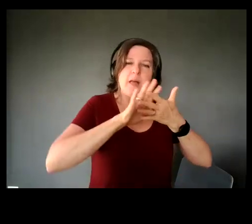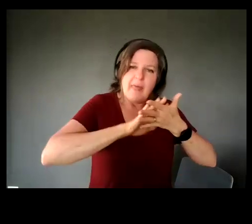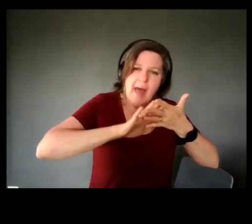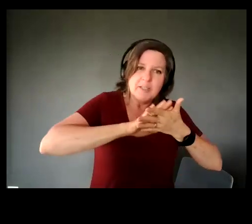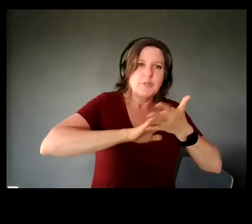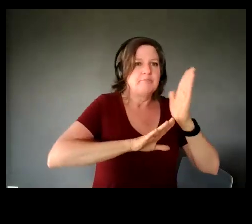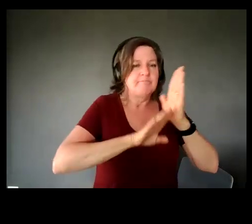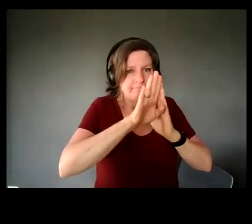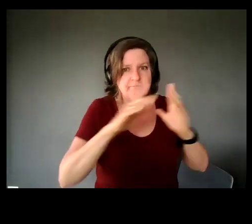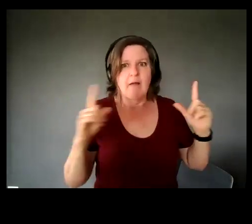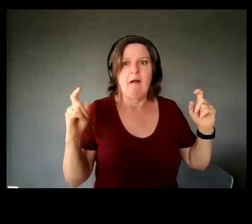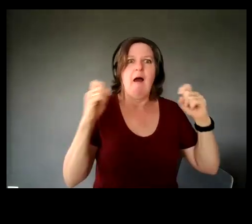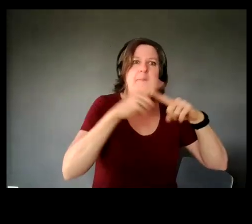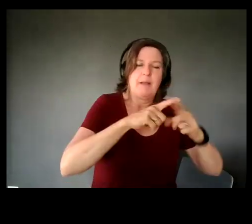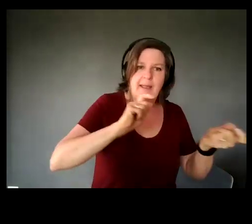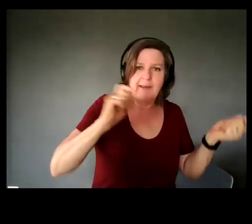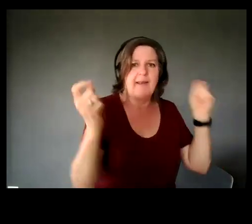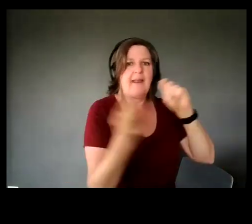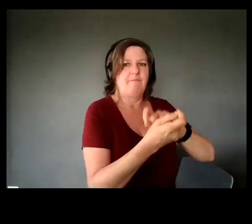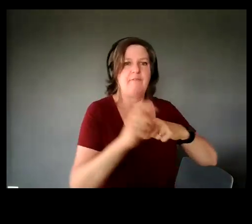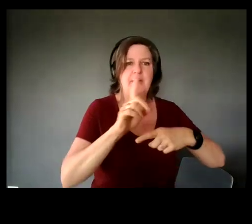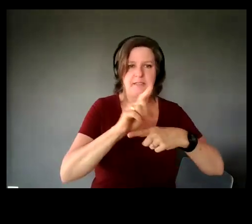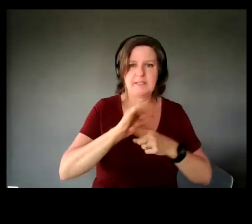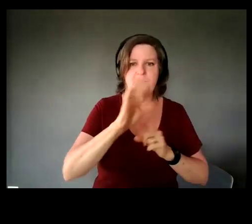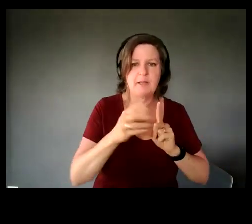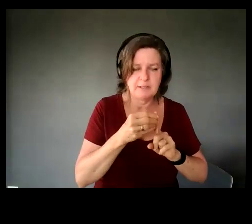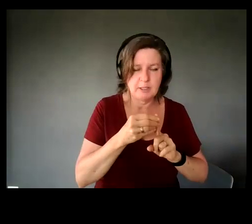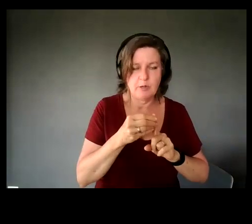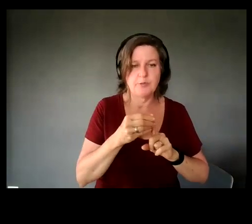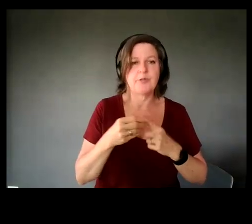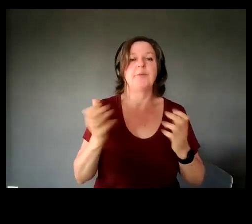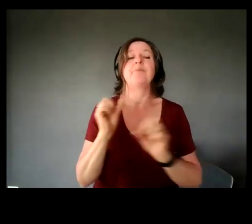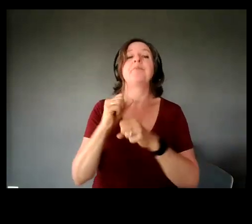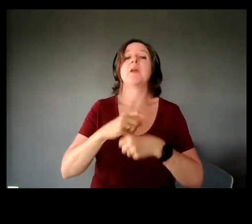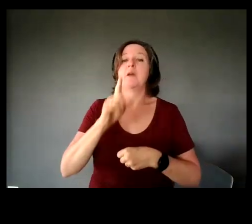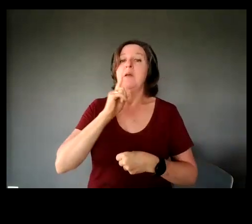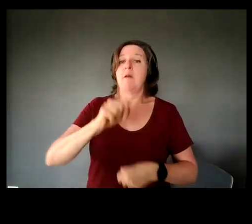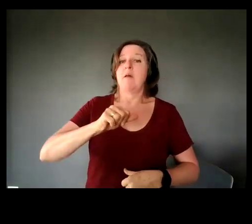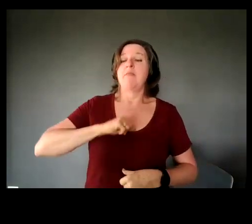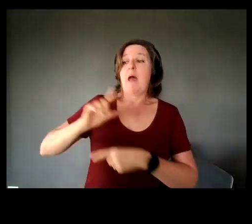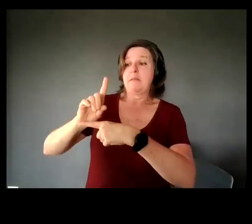We want to ensure that disability pride is recognized